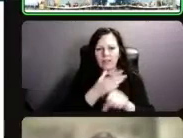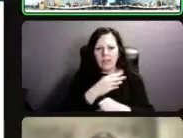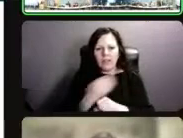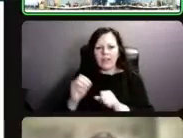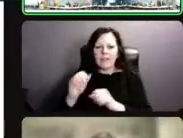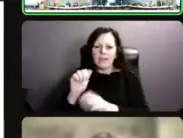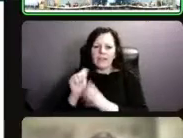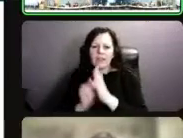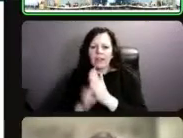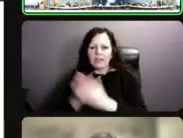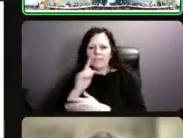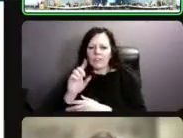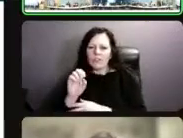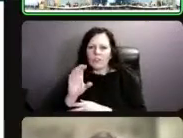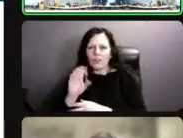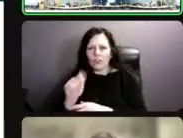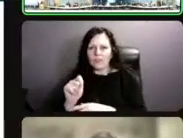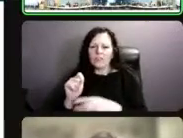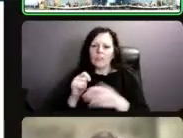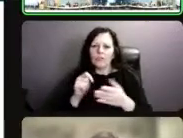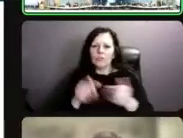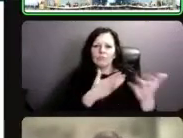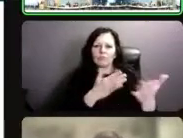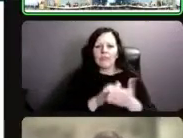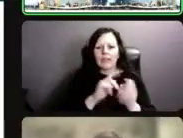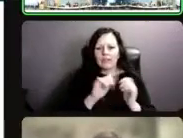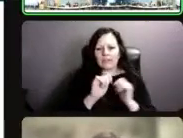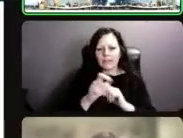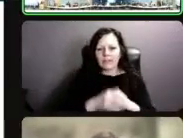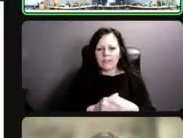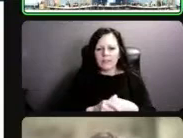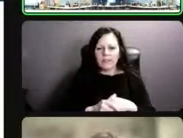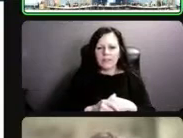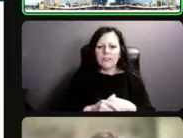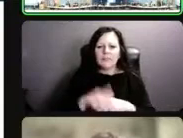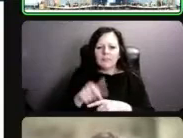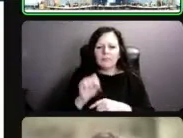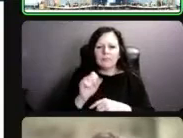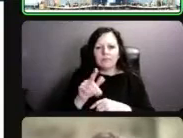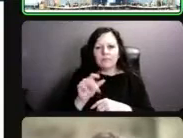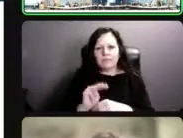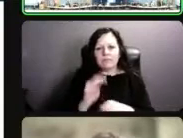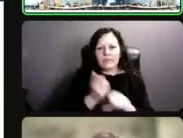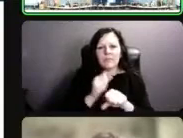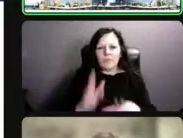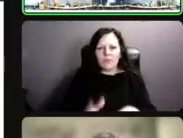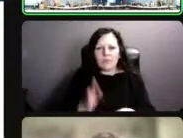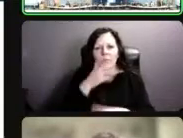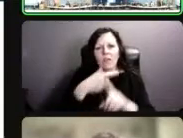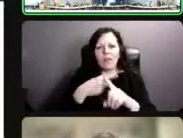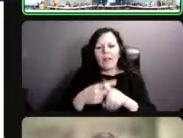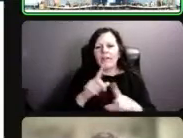THE ADMINISTRATIVE COSTS THAT IT WOULD TAKE TO ACTUALLY COLLECT THIS TAX TAKES